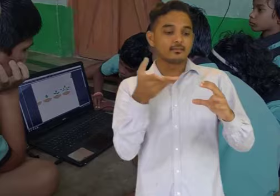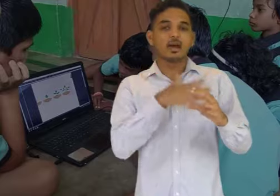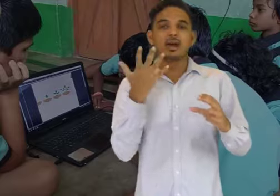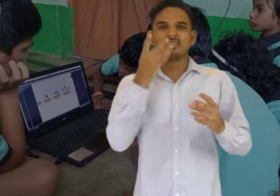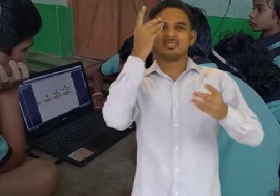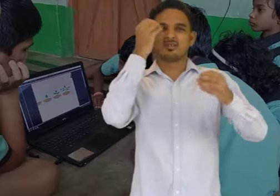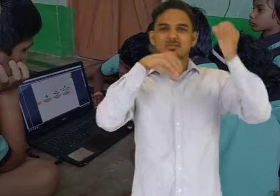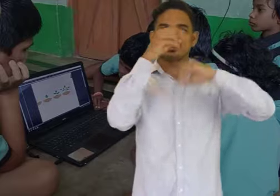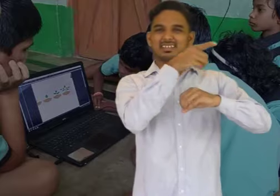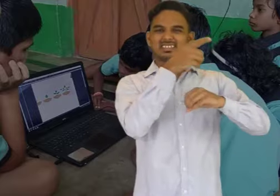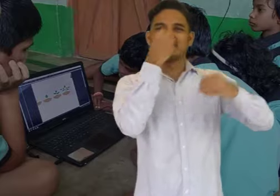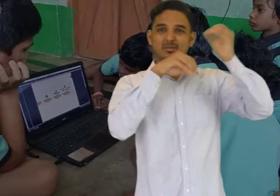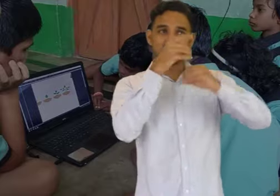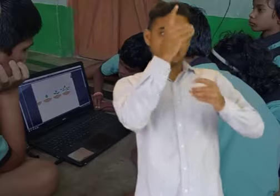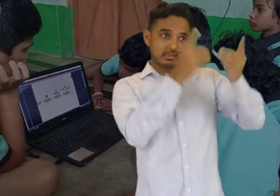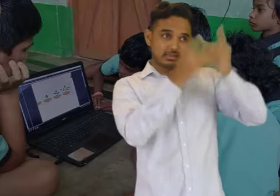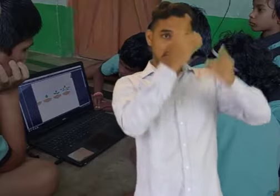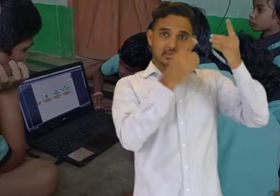remember concepts and terms taught to them